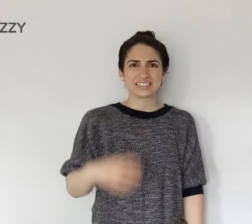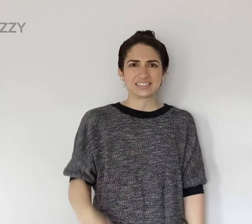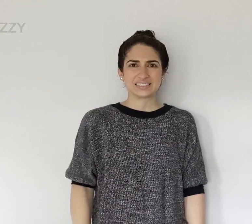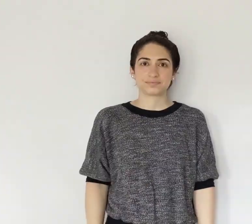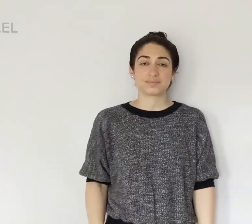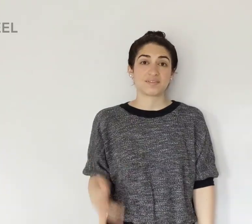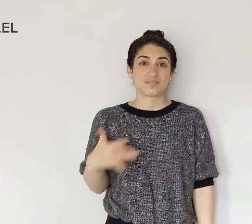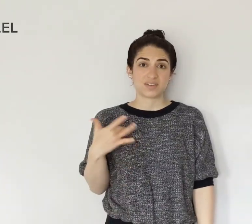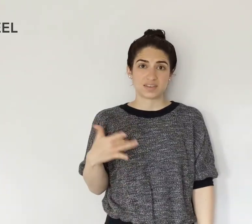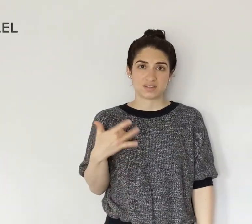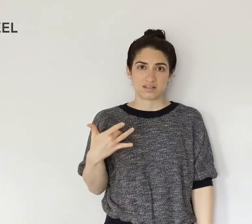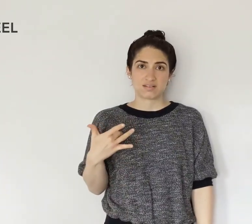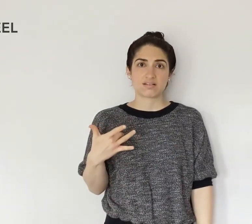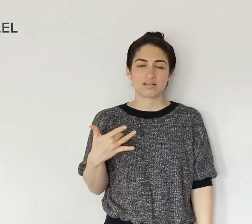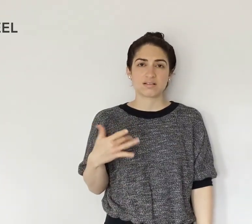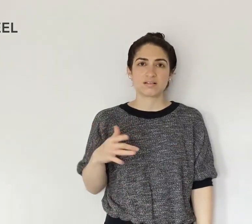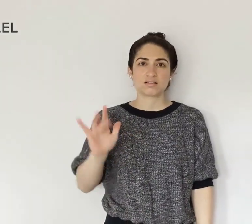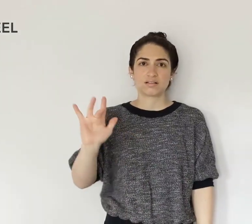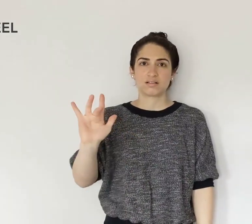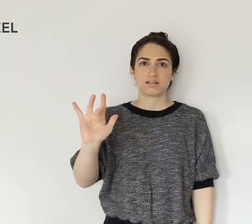FEEL